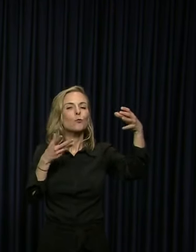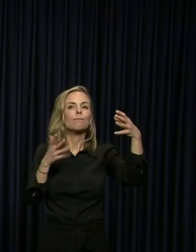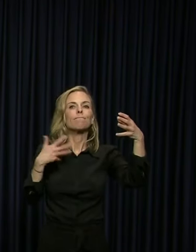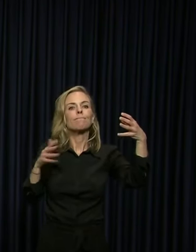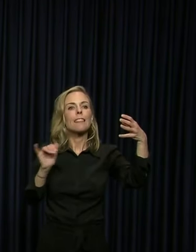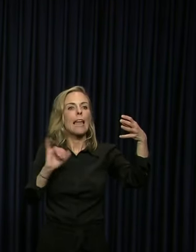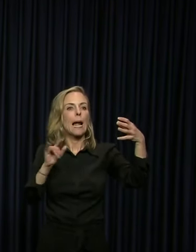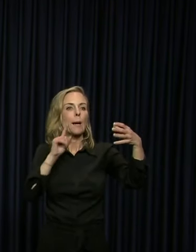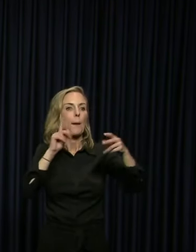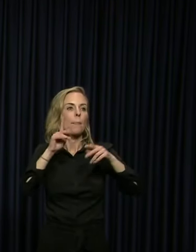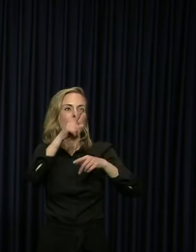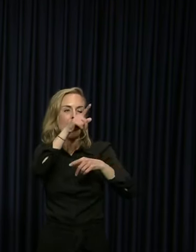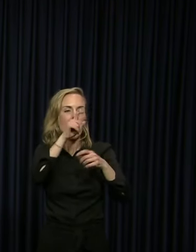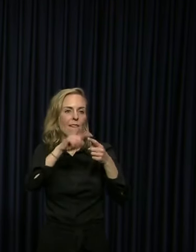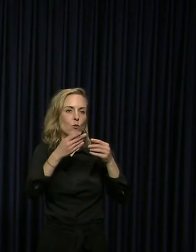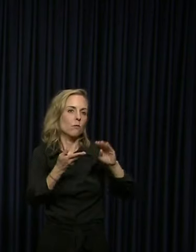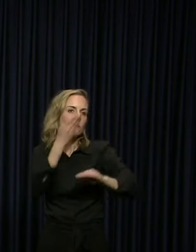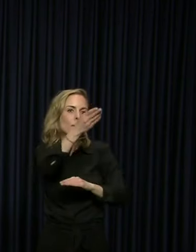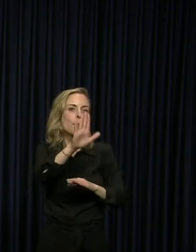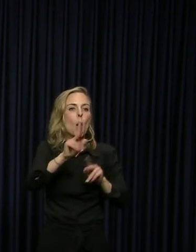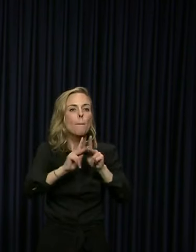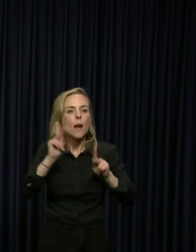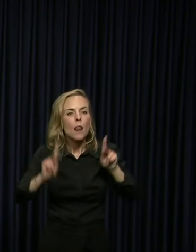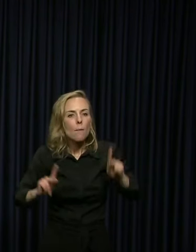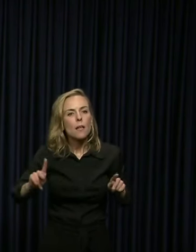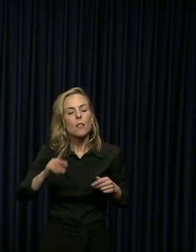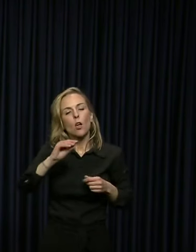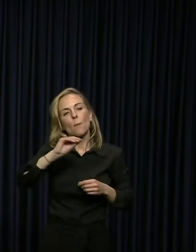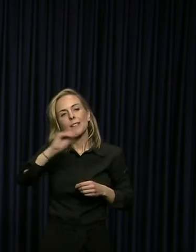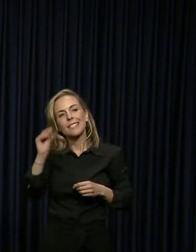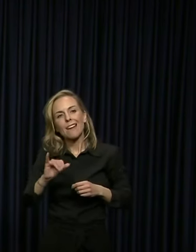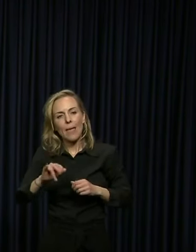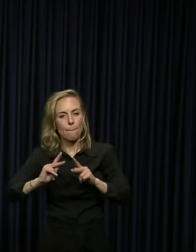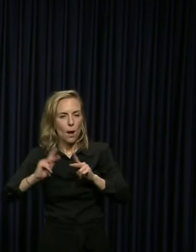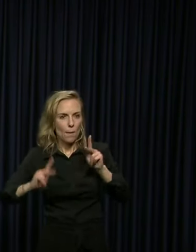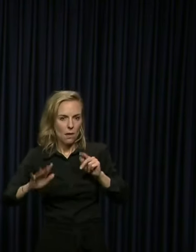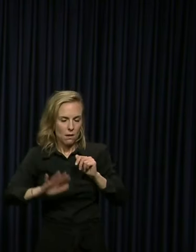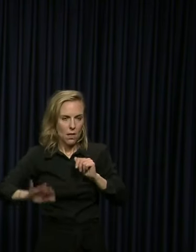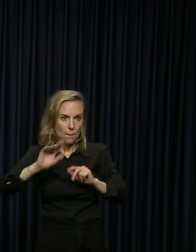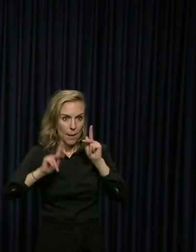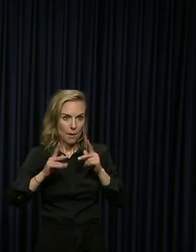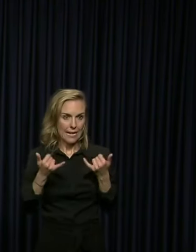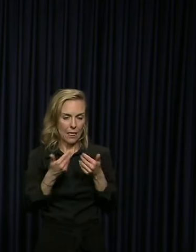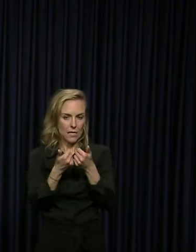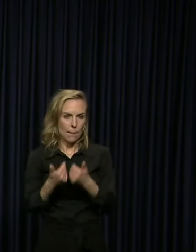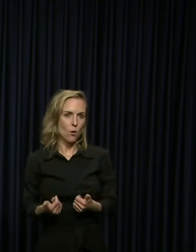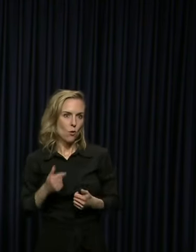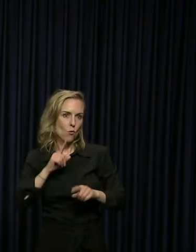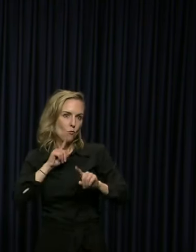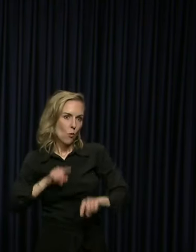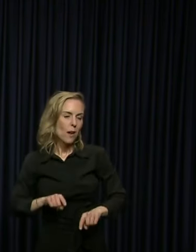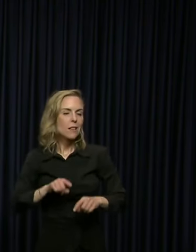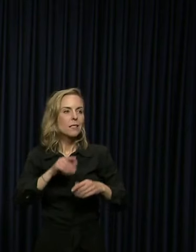IT. IF WE CAN'T BUY IT, WE LOOK TO MANUFACTURE IT. IF WE CAN'T MANUFACTURE IT, YOUR DONATIONS ARE EVEN MORE IMPORTANT.